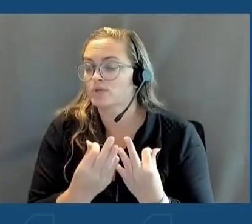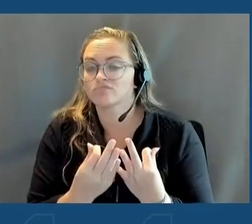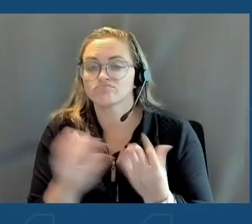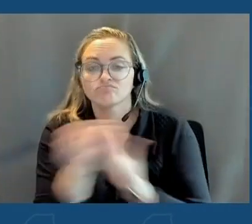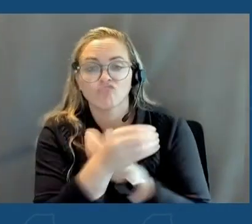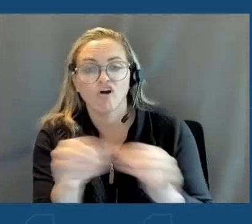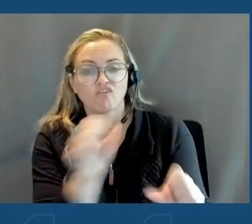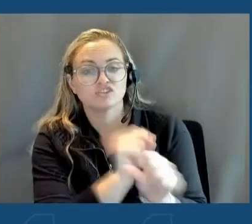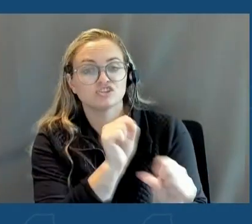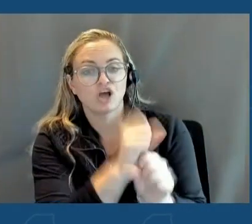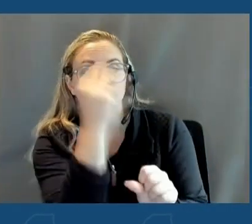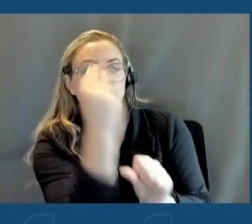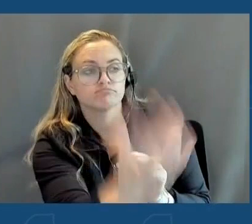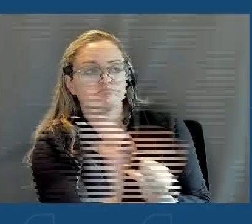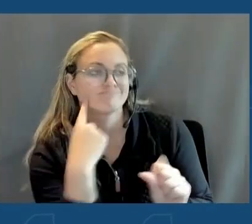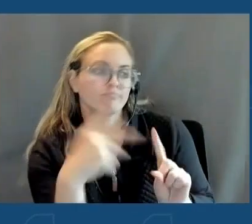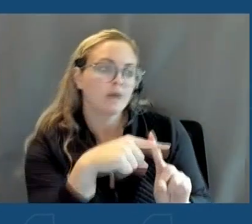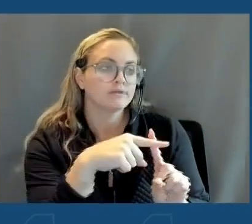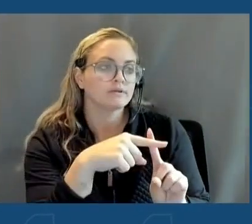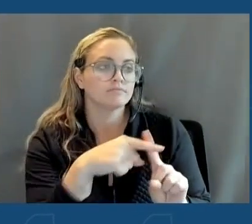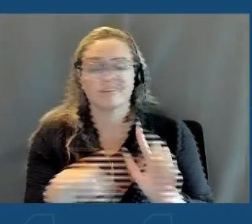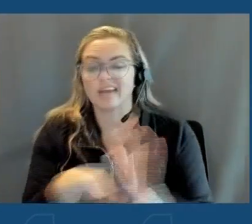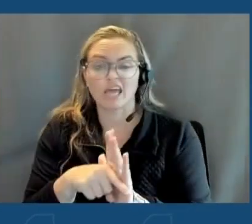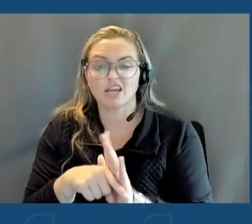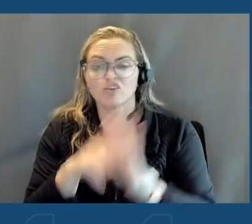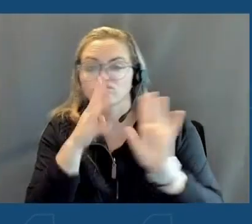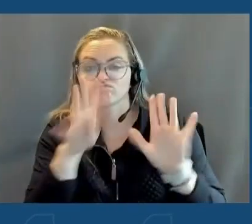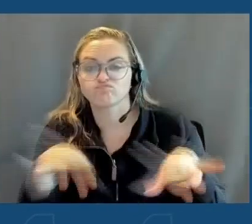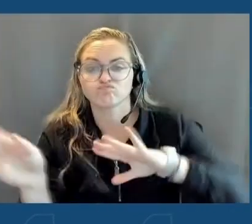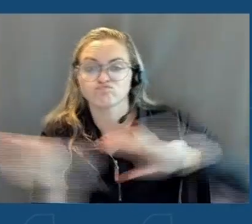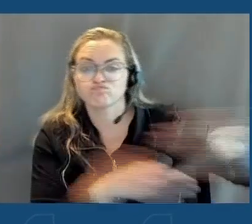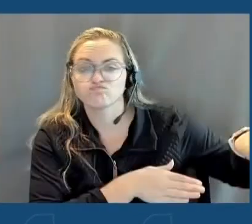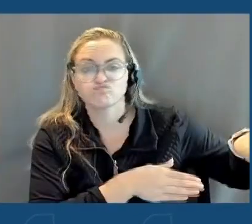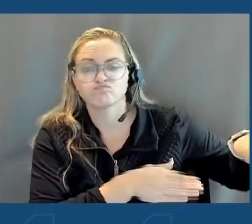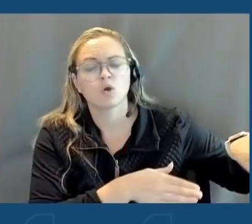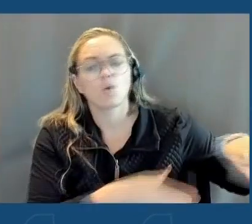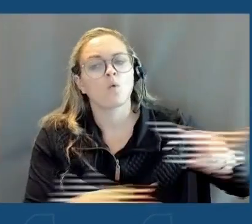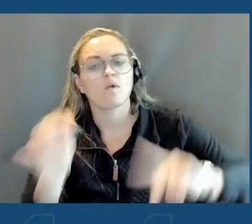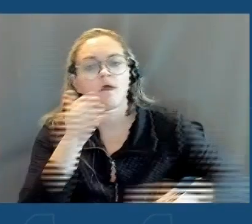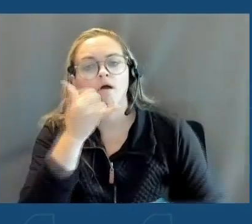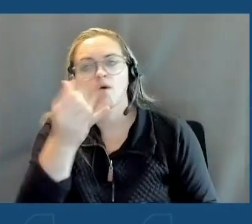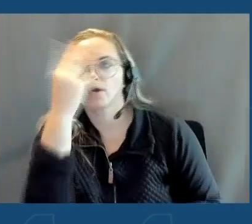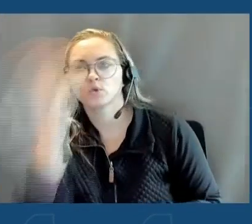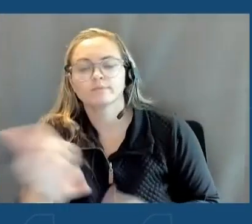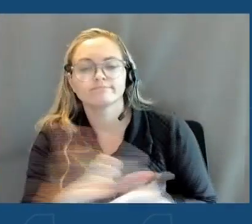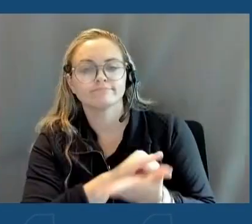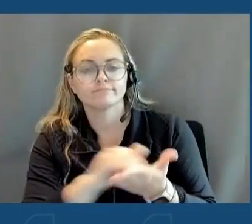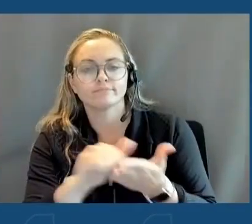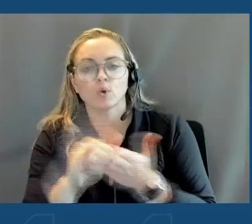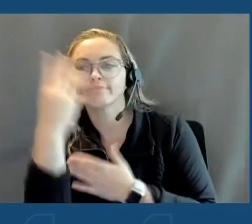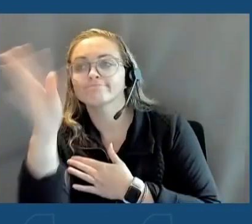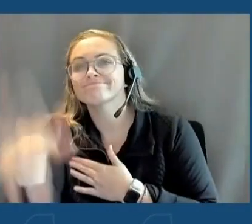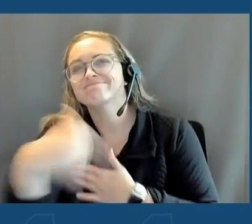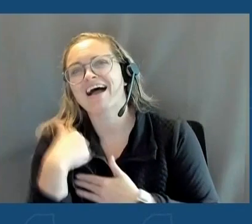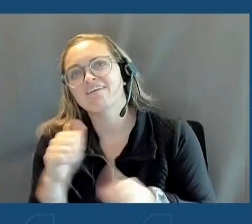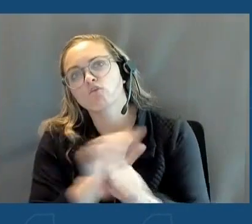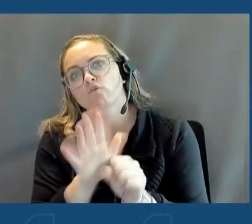RARE, NOW YOU CAN WALK AND BUY IT AT A DRUGSTORE AND TEST AT FZó HOME IF YOU TEST POSITIVE, YOU STAY HOME AND YOU LET YOUR